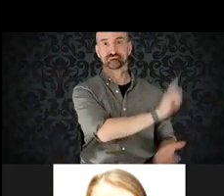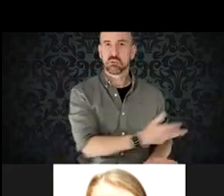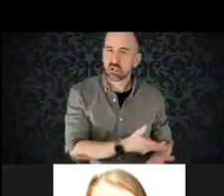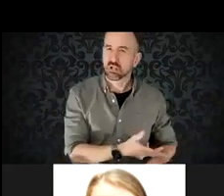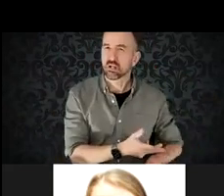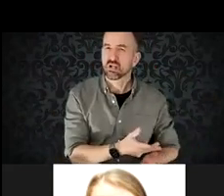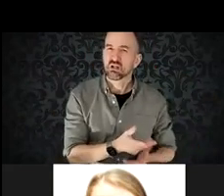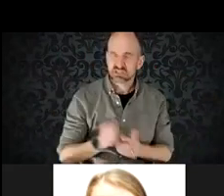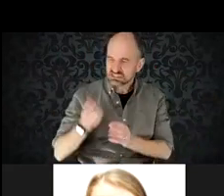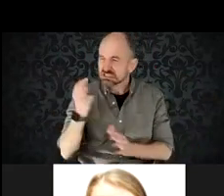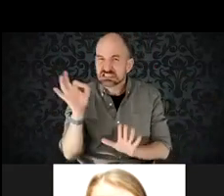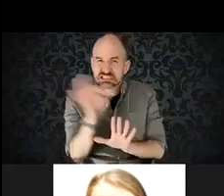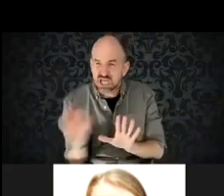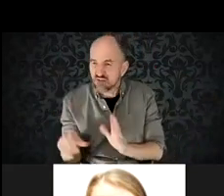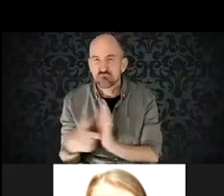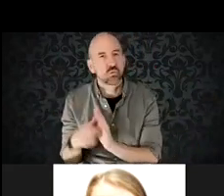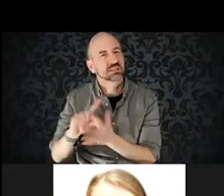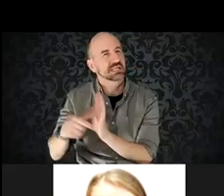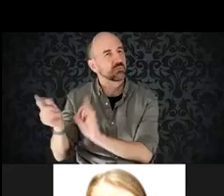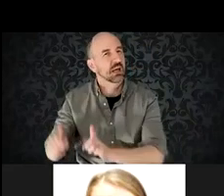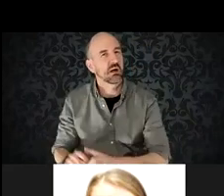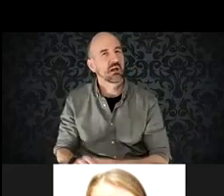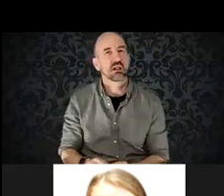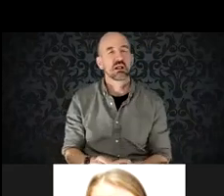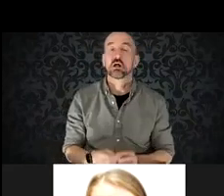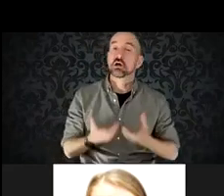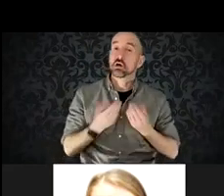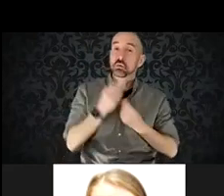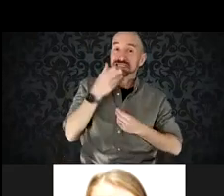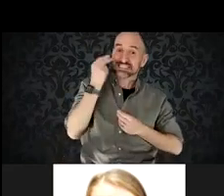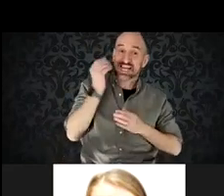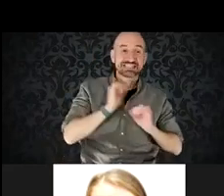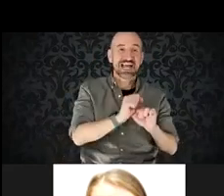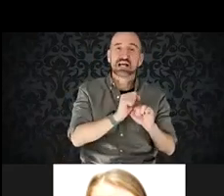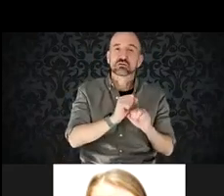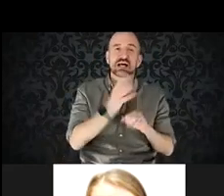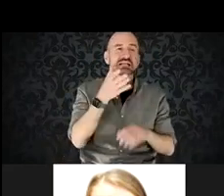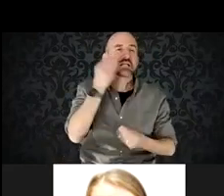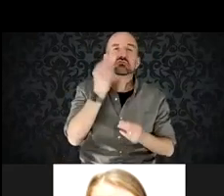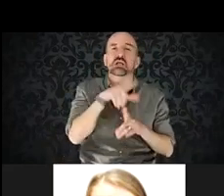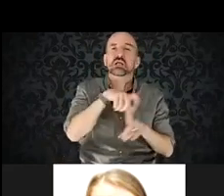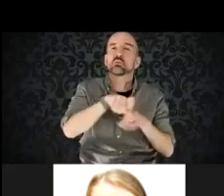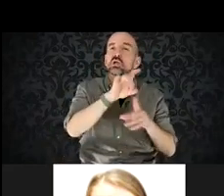involved with it. I just wanted to do a quick, I am grateful for why I'm working with Sense.